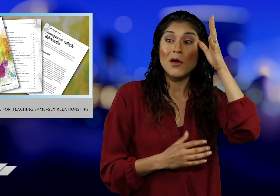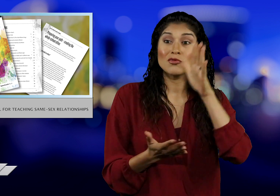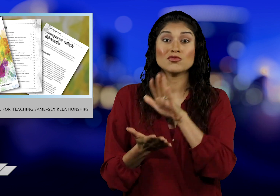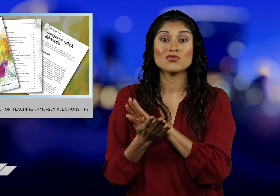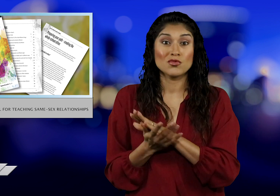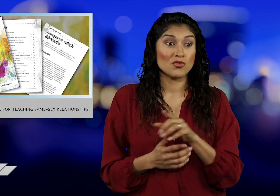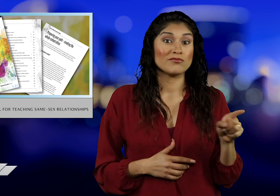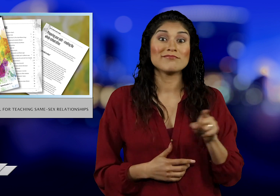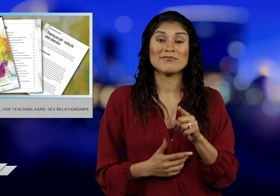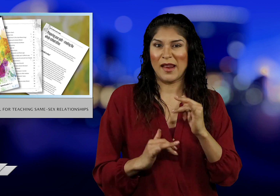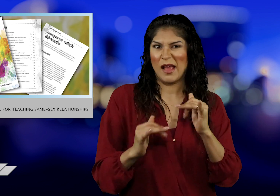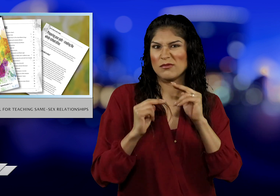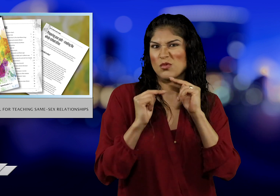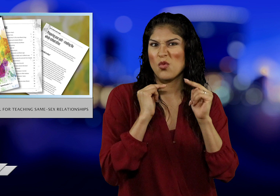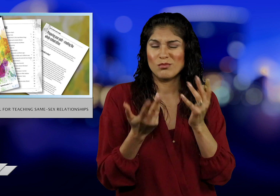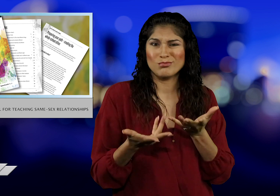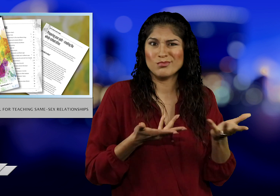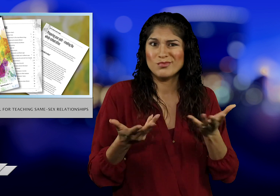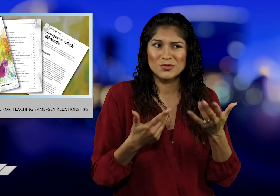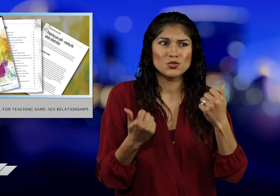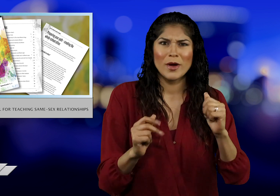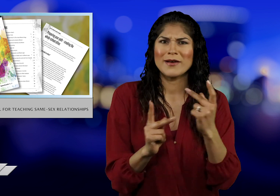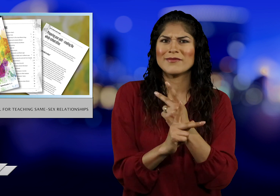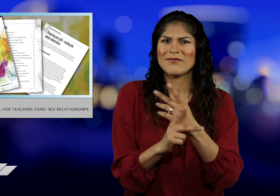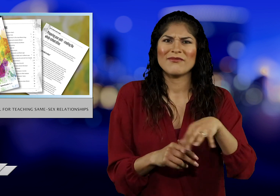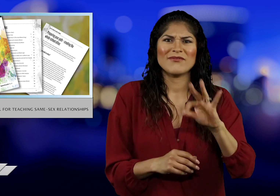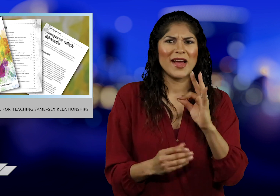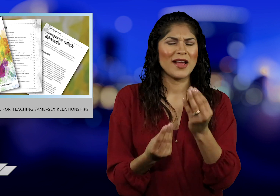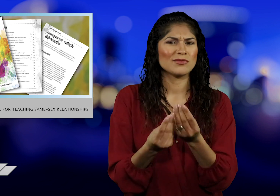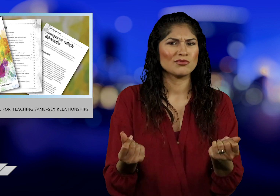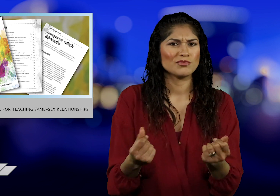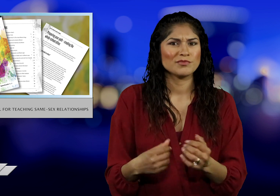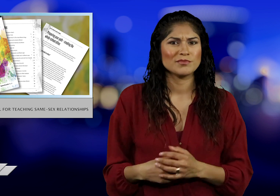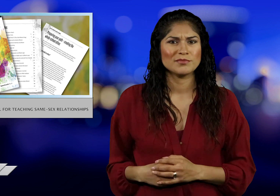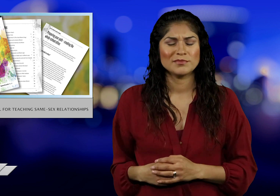Parents are negotiating with the school to try to find a solution.